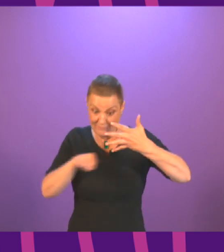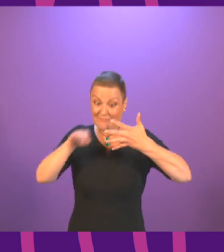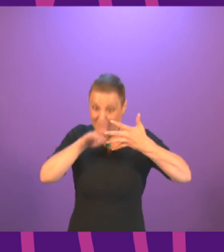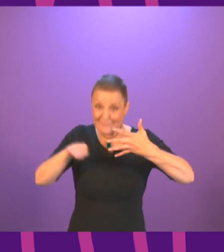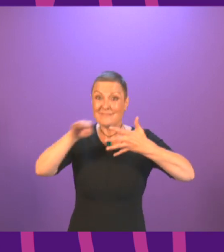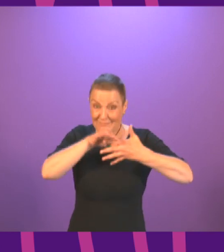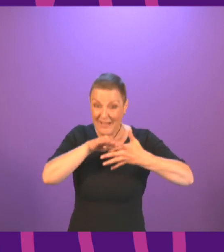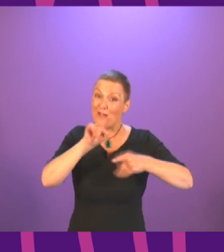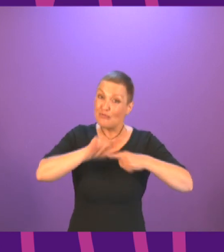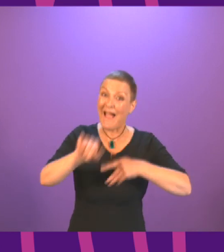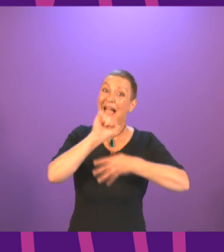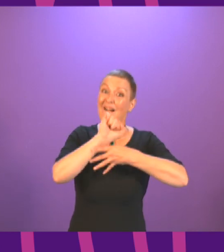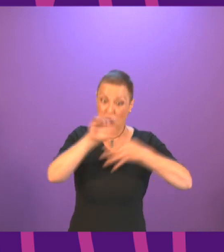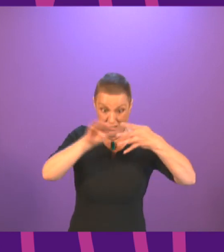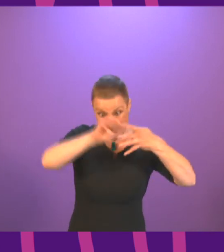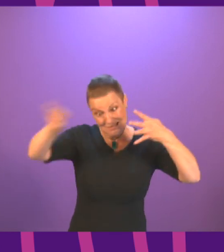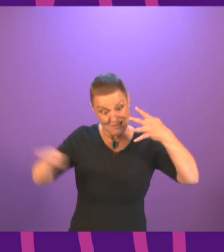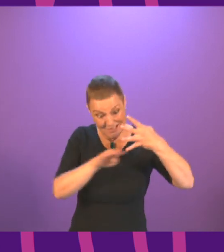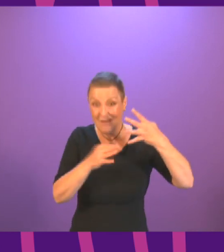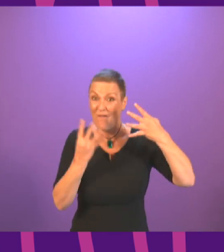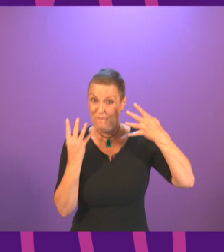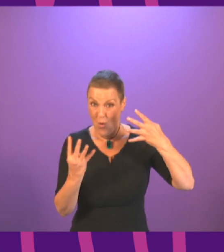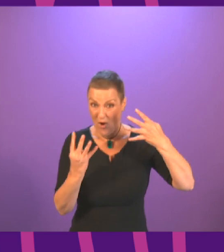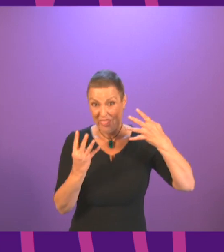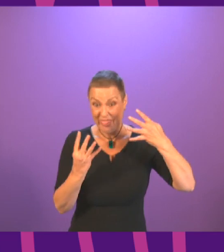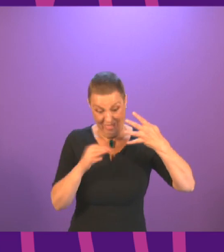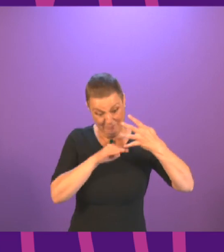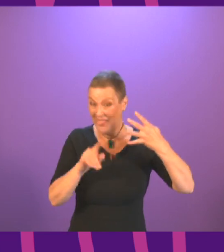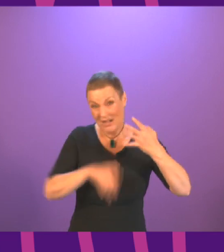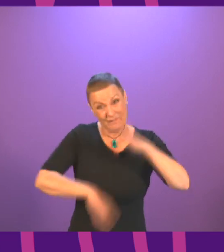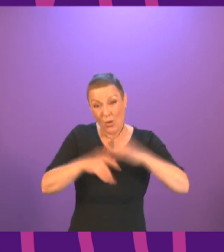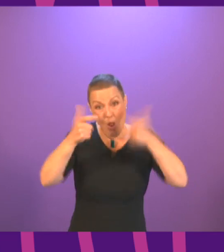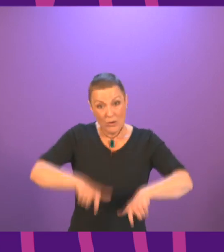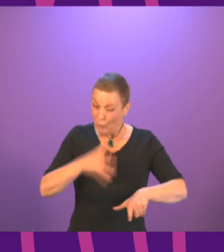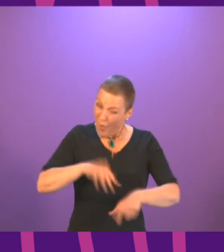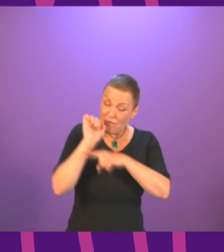better position and—we would hope—avoid the country going into a similar lockdown to that in England.